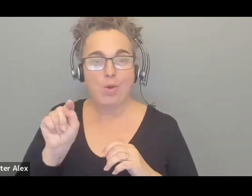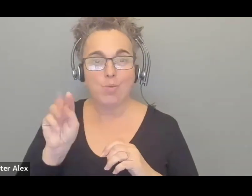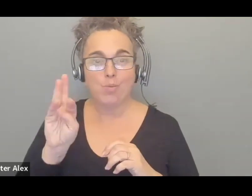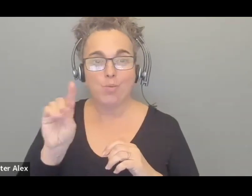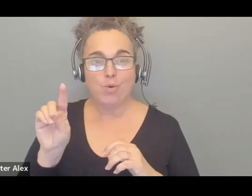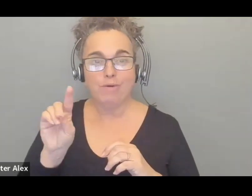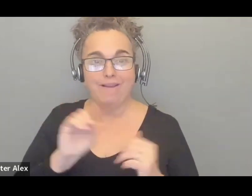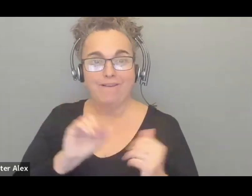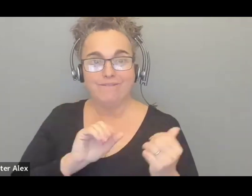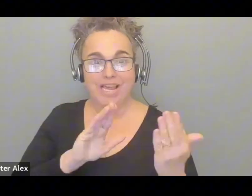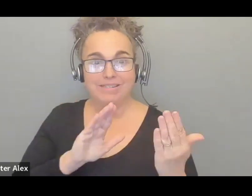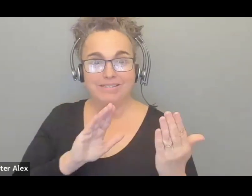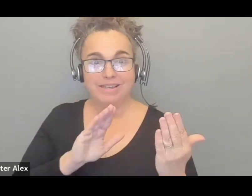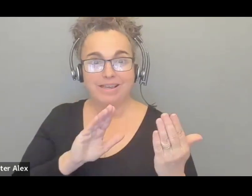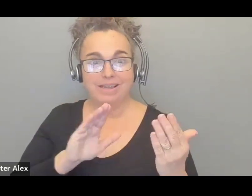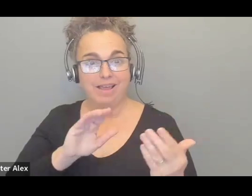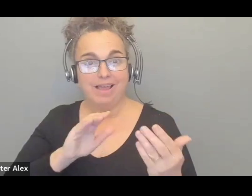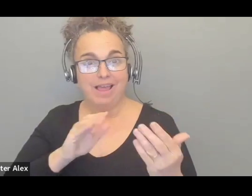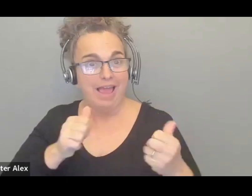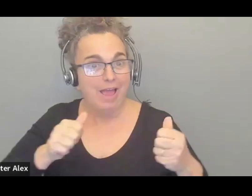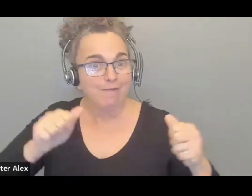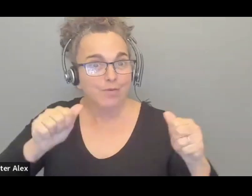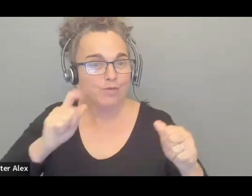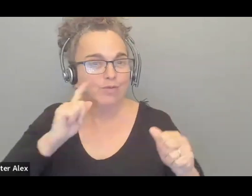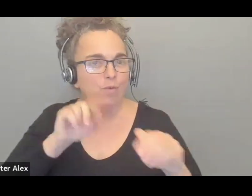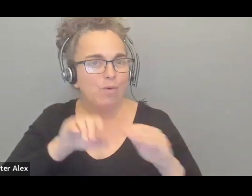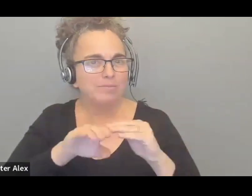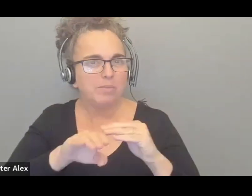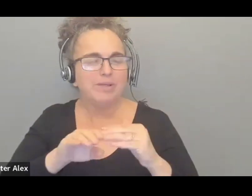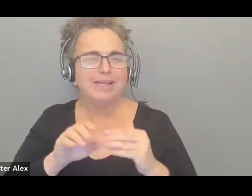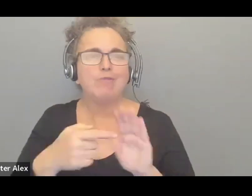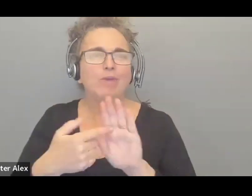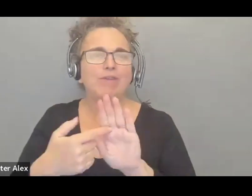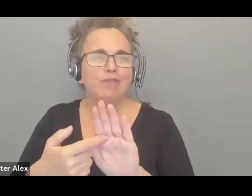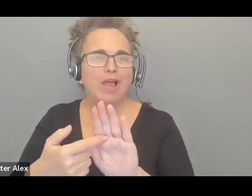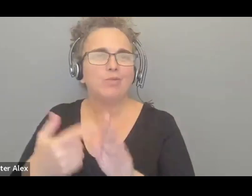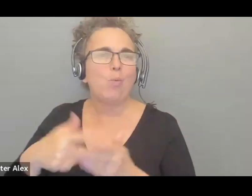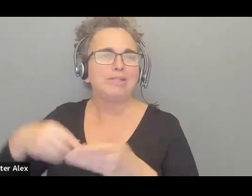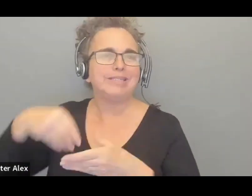for accessibility can reflect what's happening internally is how we've interpreted that one.